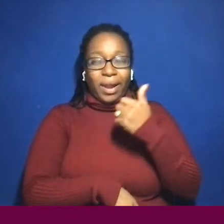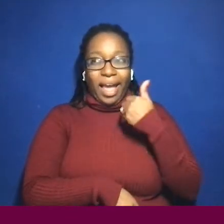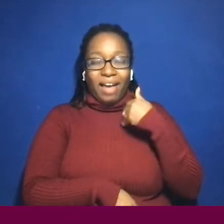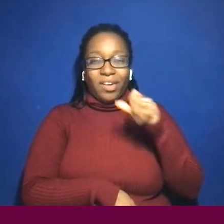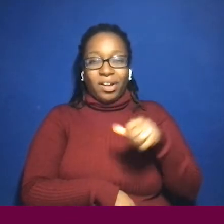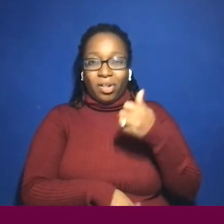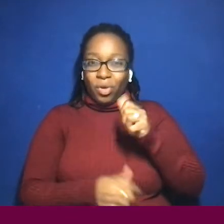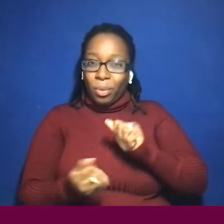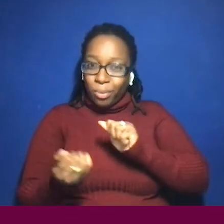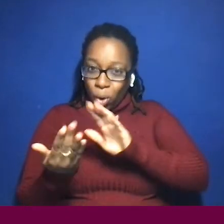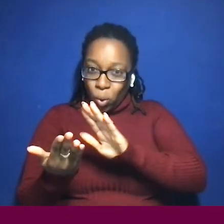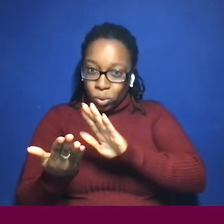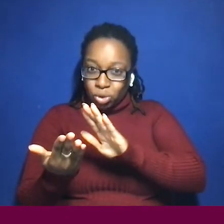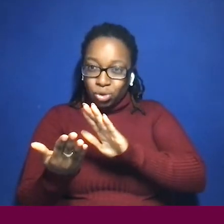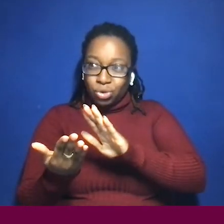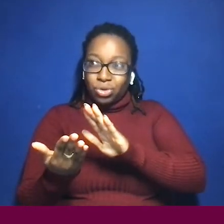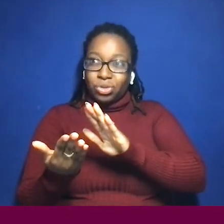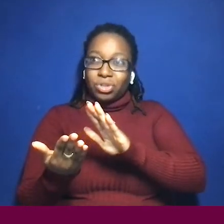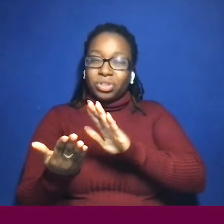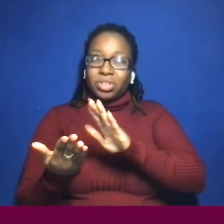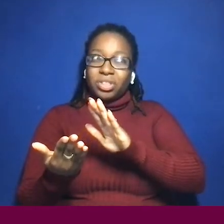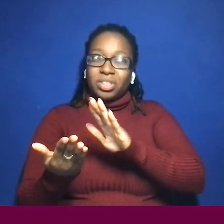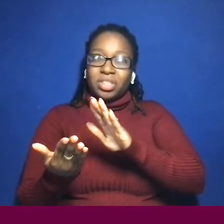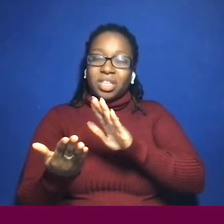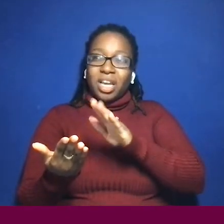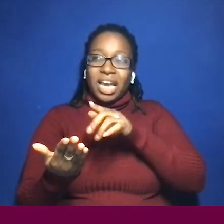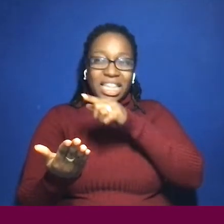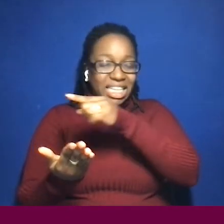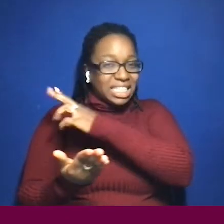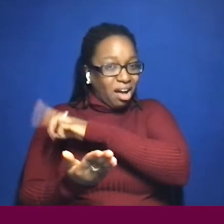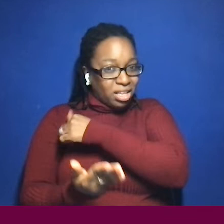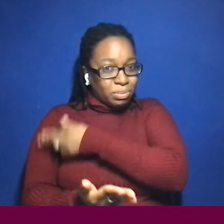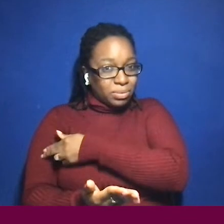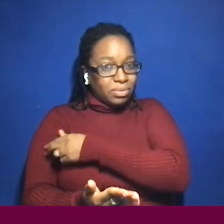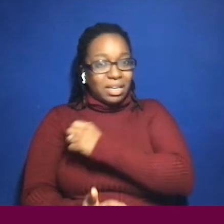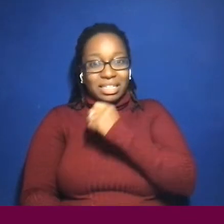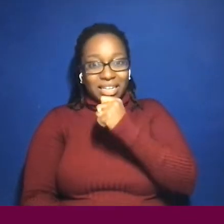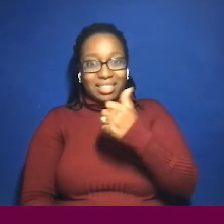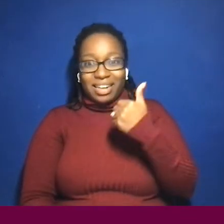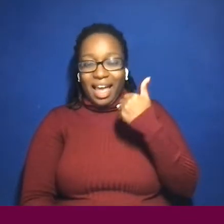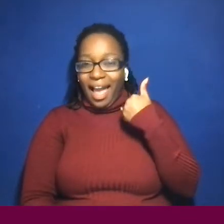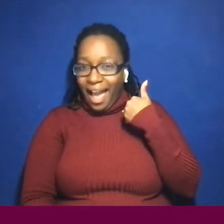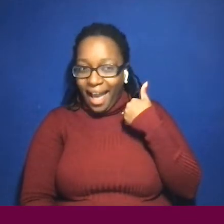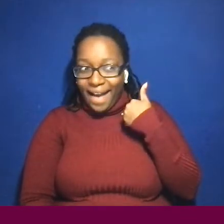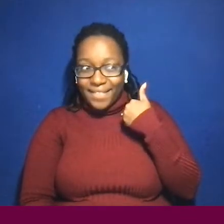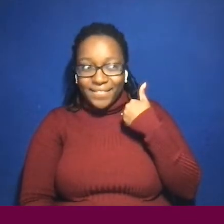a patient who can't walk downstairs in- Marcie Roth: Oh, don't get me started! Sheri Fink: